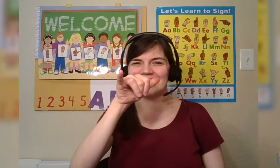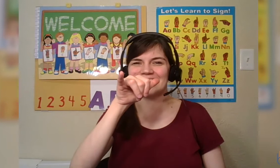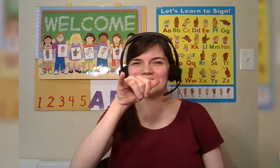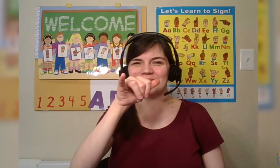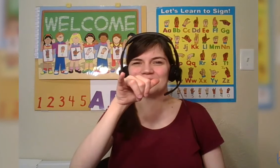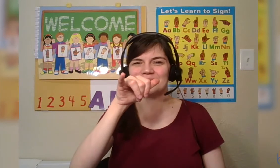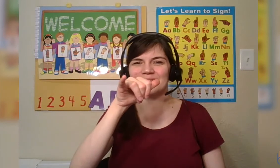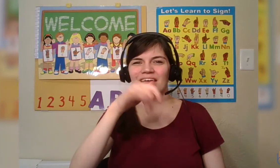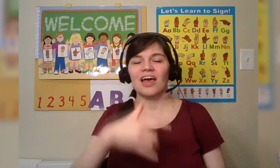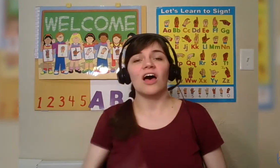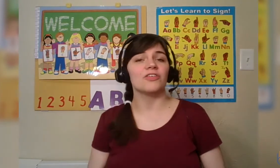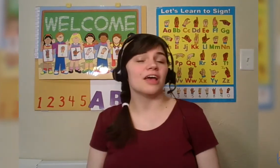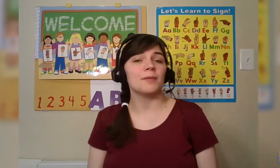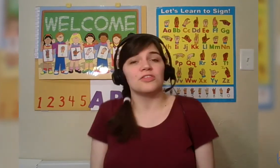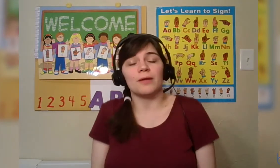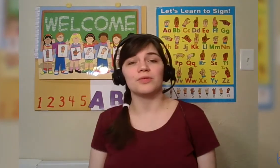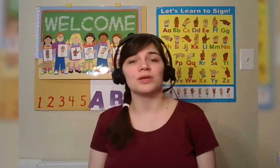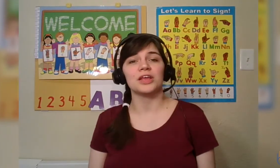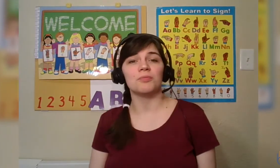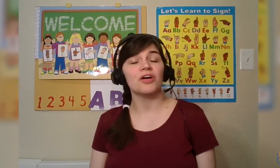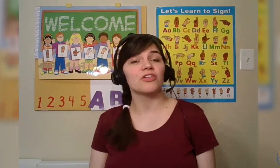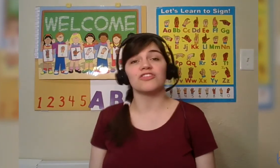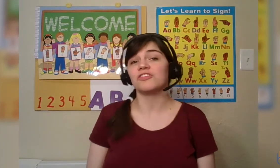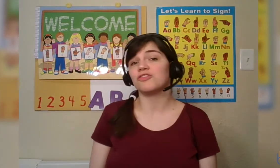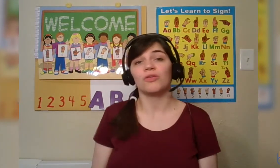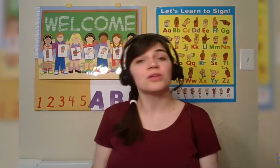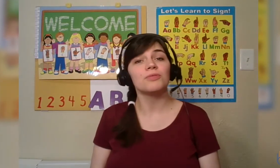Other times you might be reading a book or just enjoying a beautiful